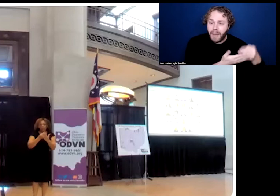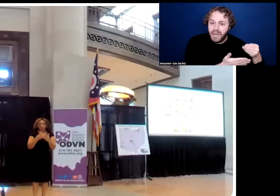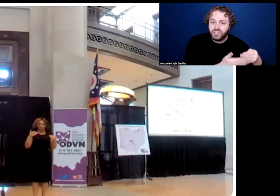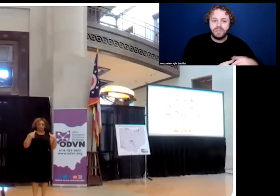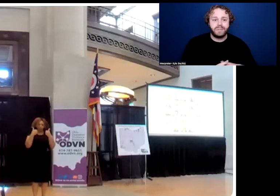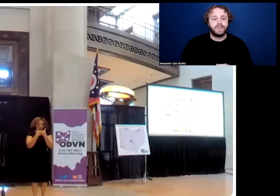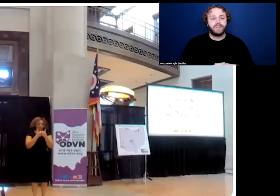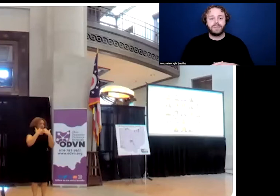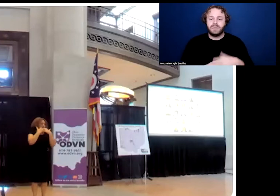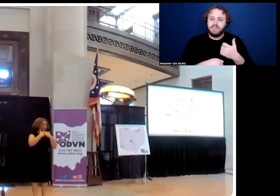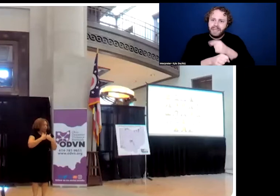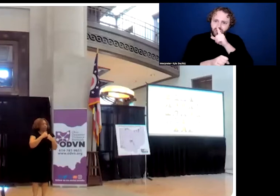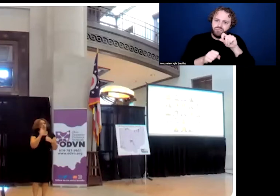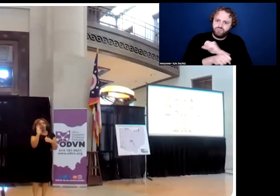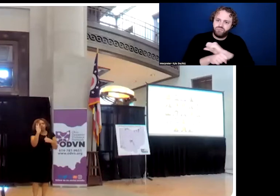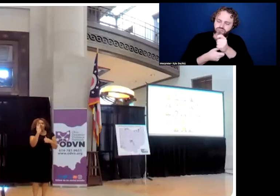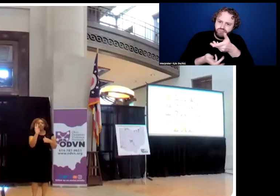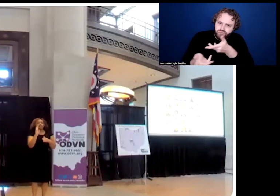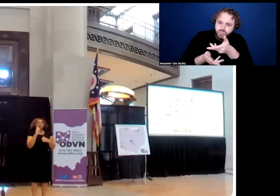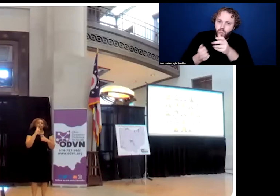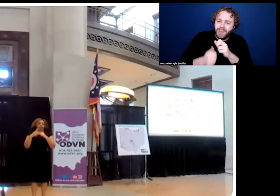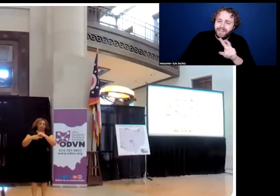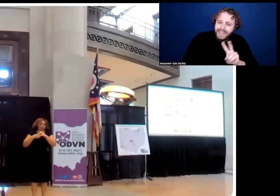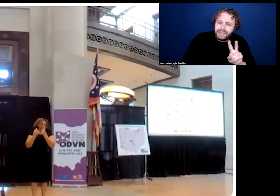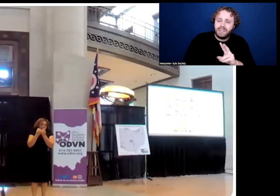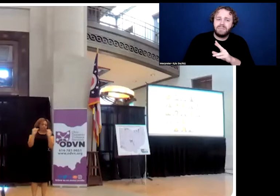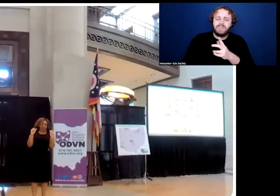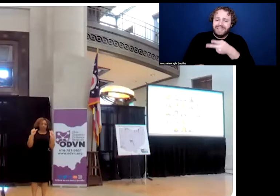safe, all the while witnessing the increased intensity of violence.